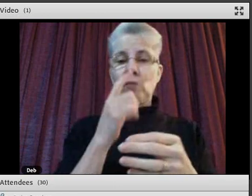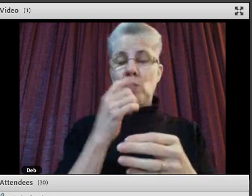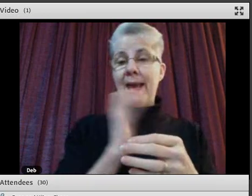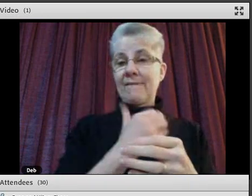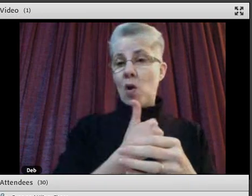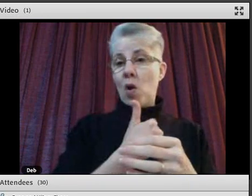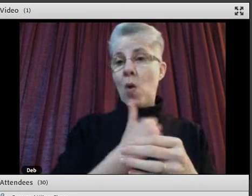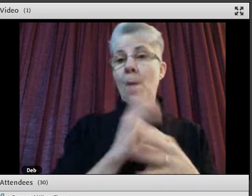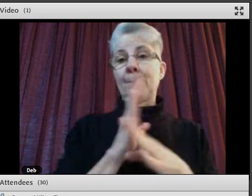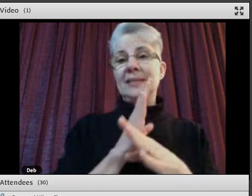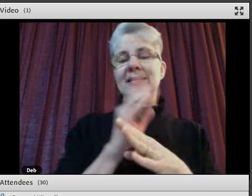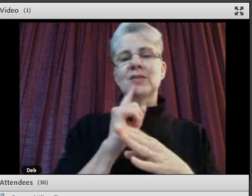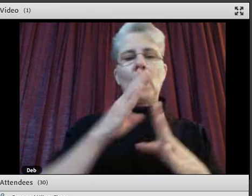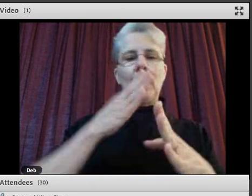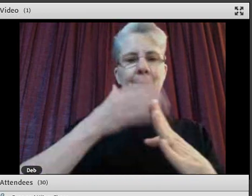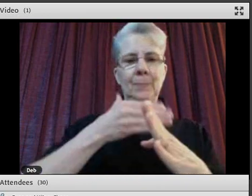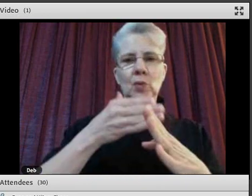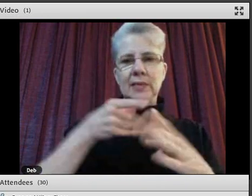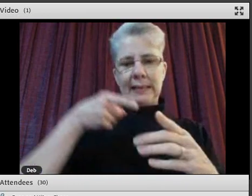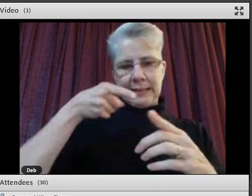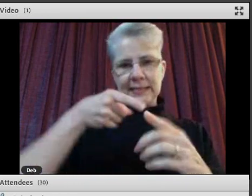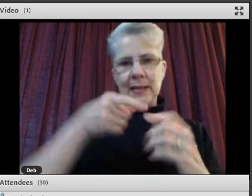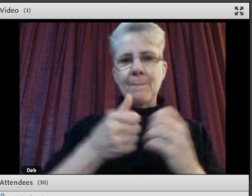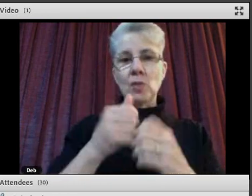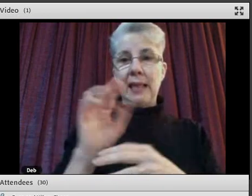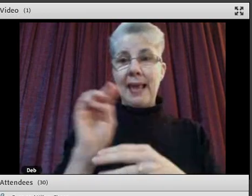Music is mostly the "M" but we incorporate Math as well.